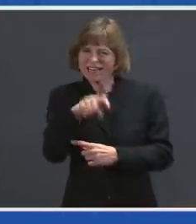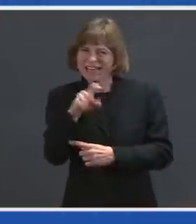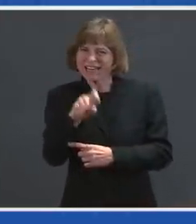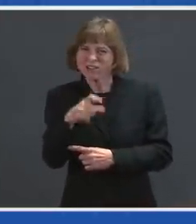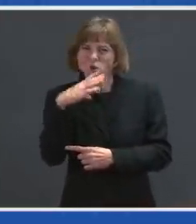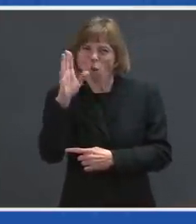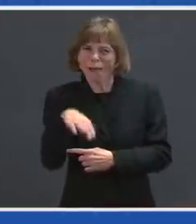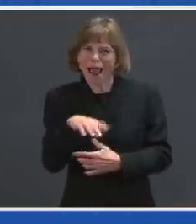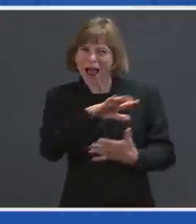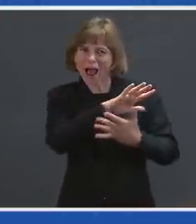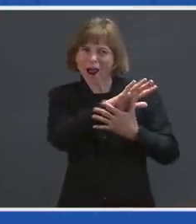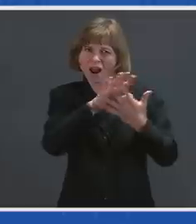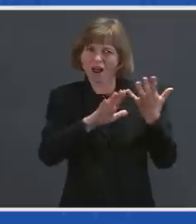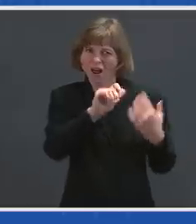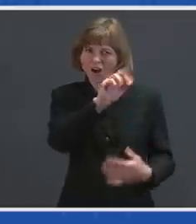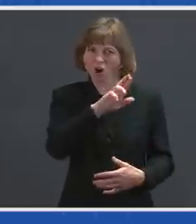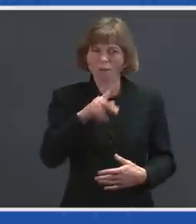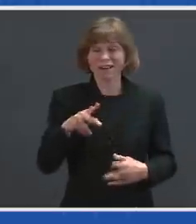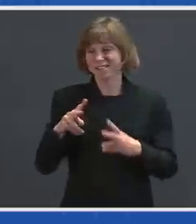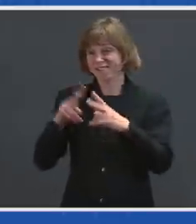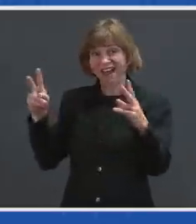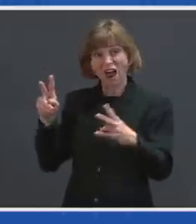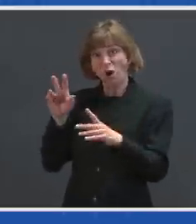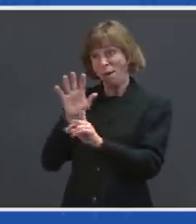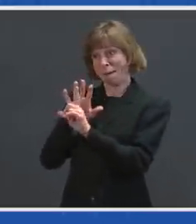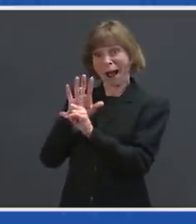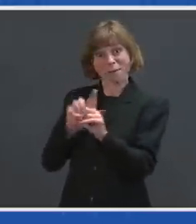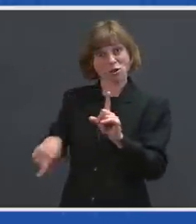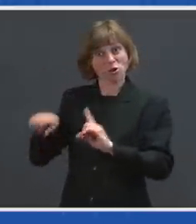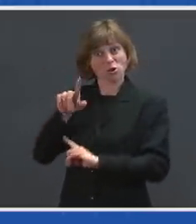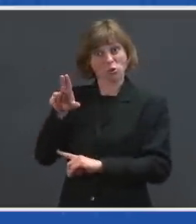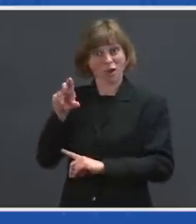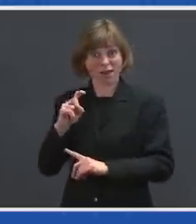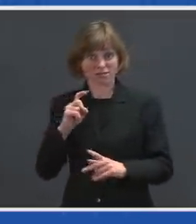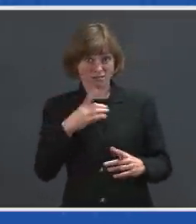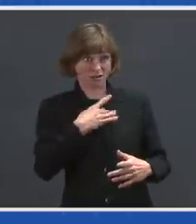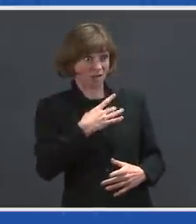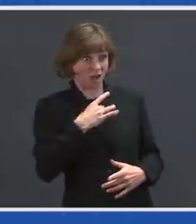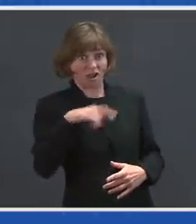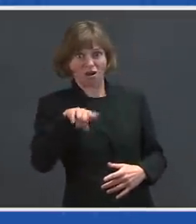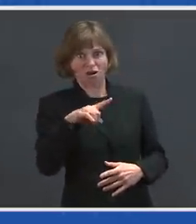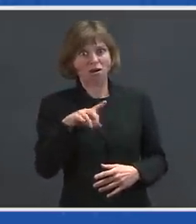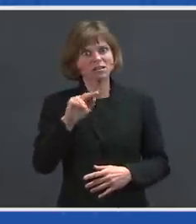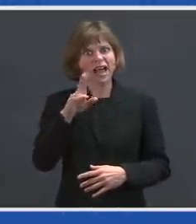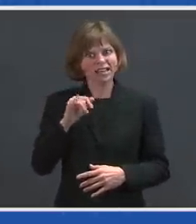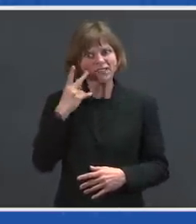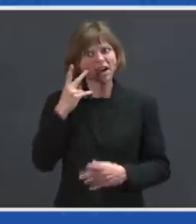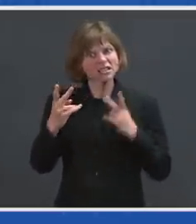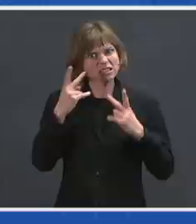Nancy and I have passed some really important things in our careers, but they haven't always been -- they've been badly needed,